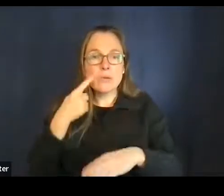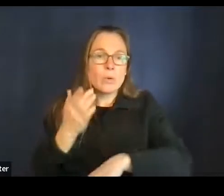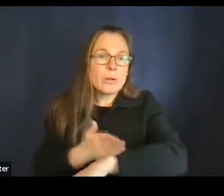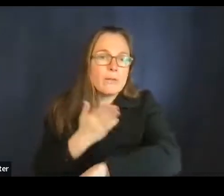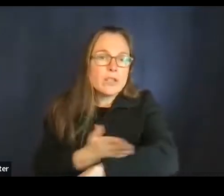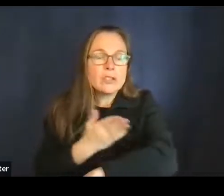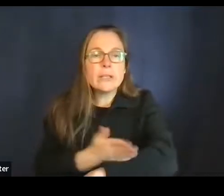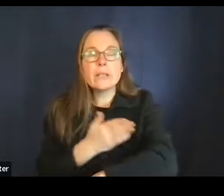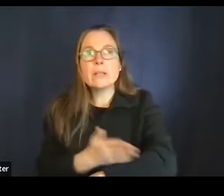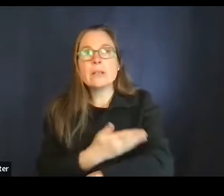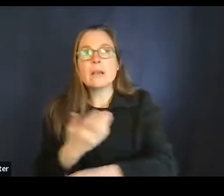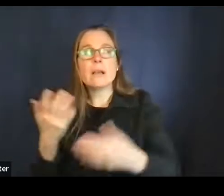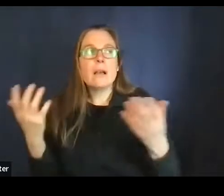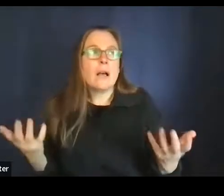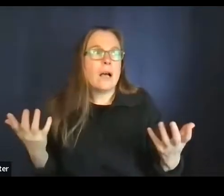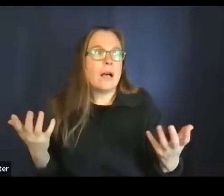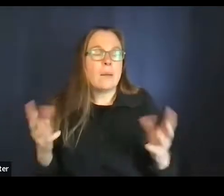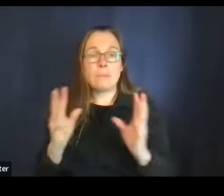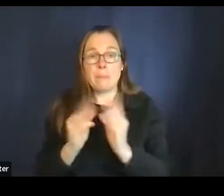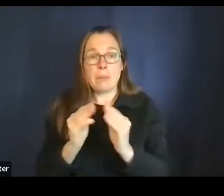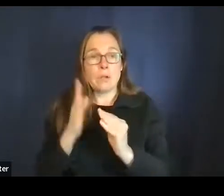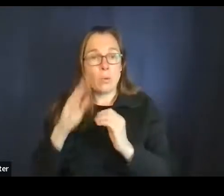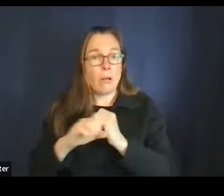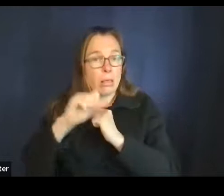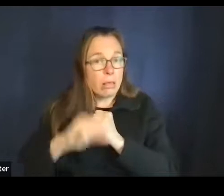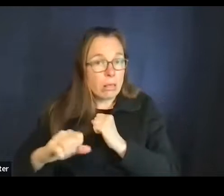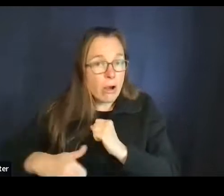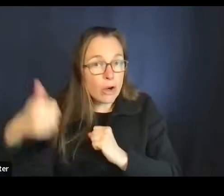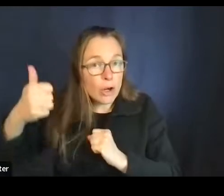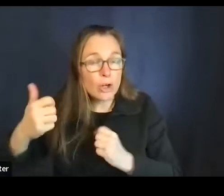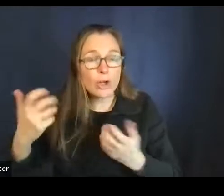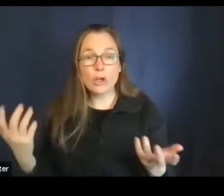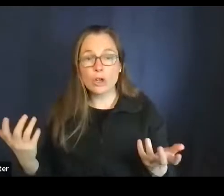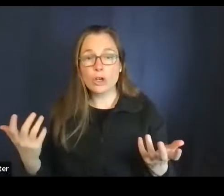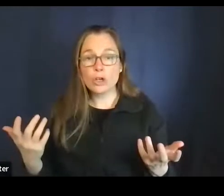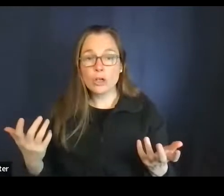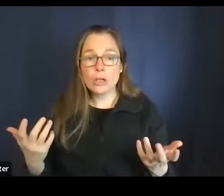Will they take longer than when January 2025 comes when they have to start doing business?